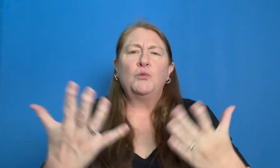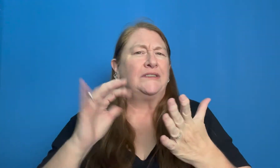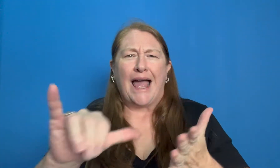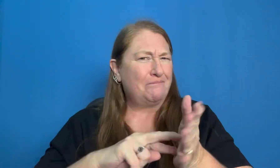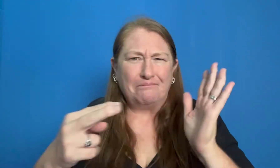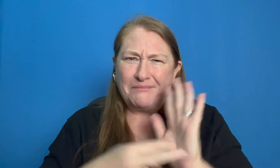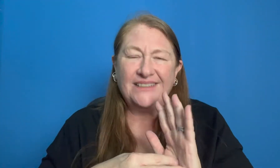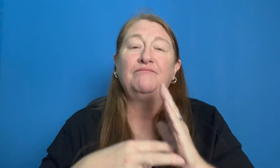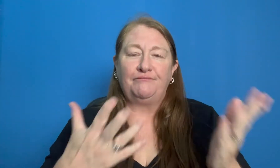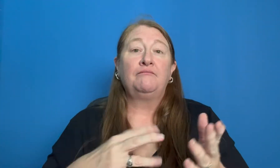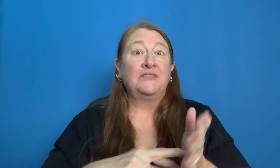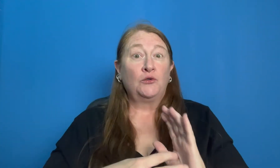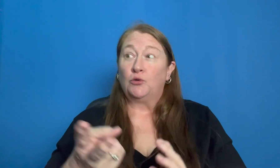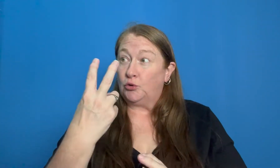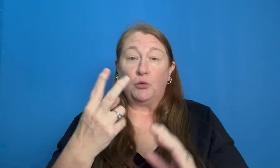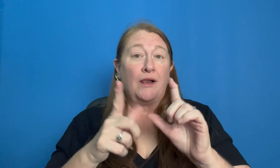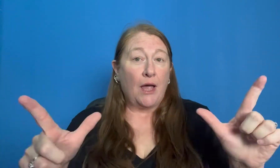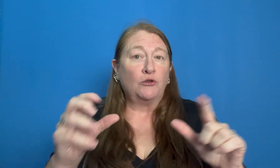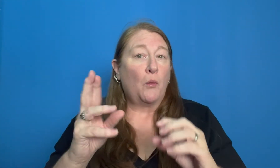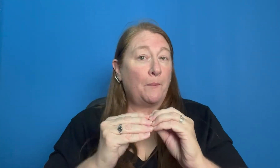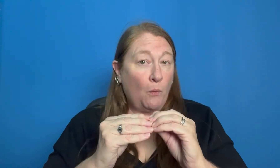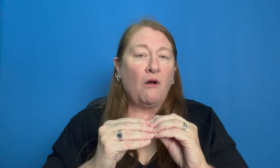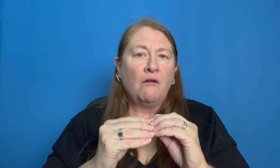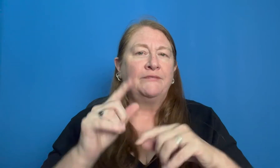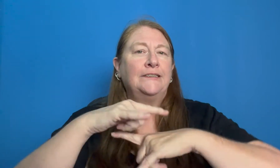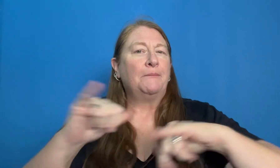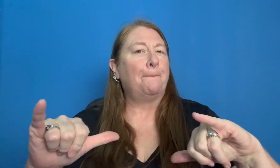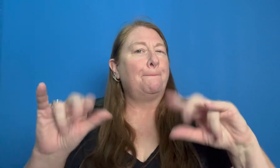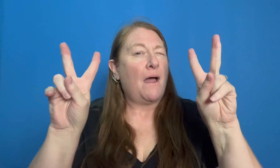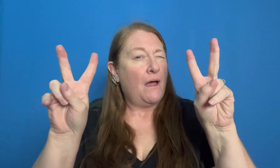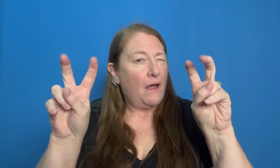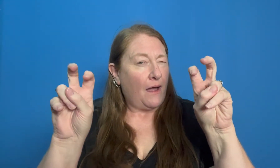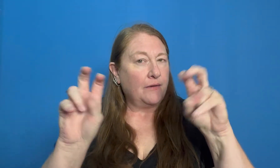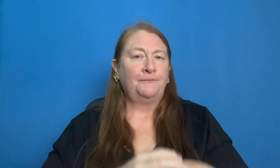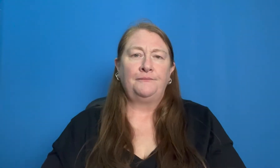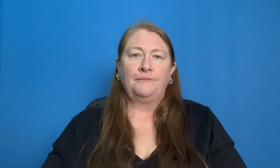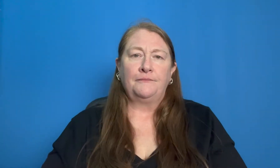So, what does this mean? It means that two languages or more are used at the same time.